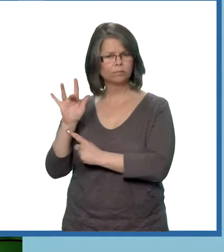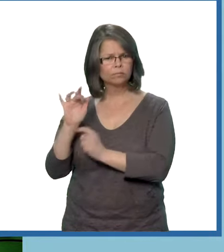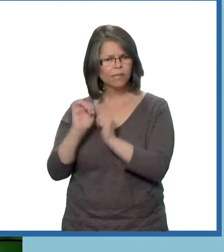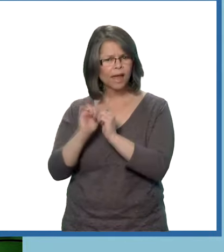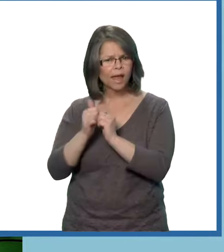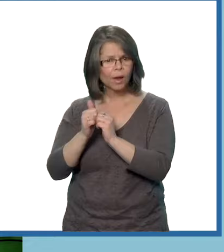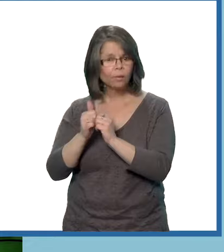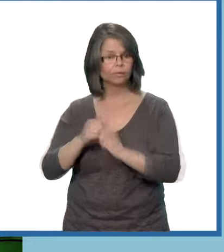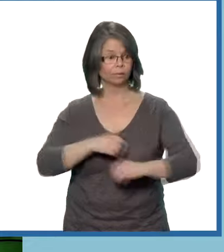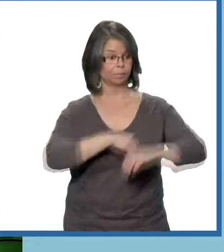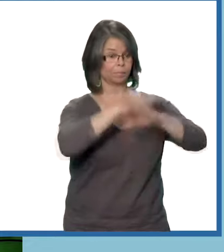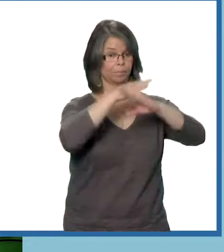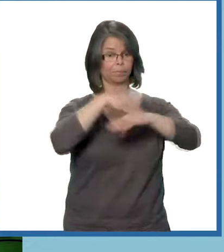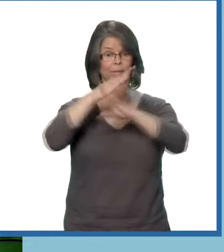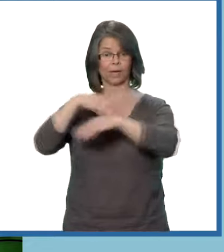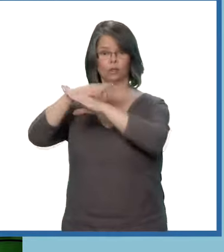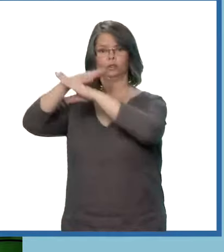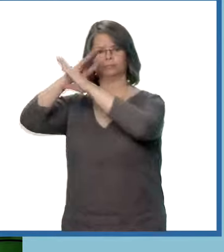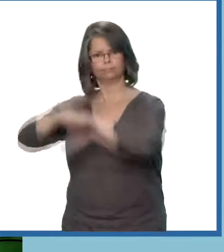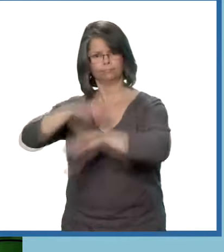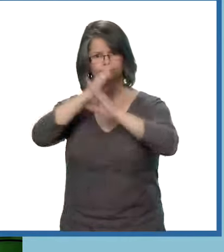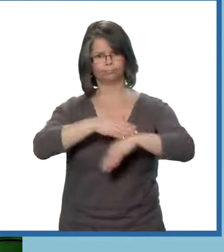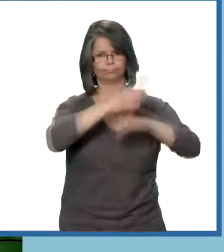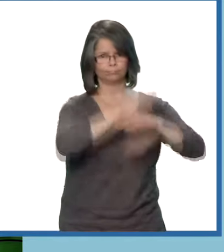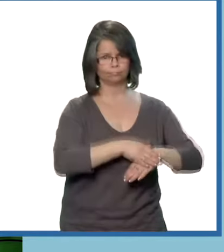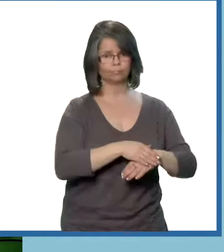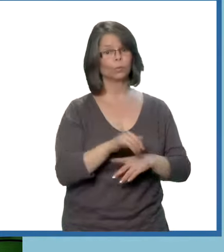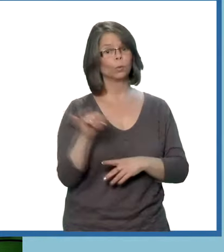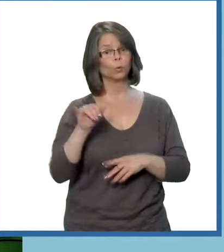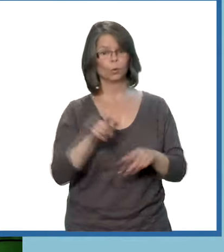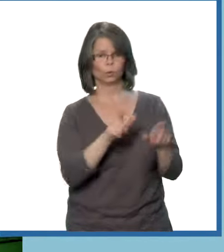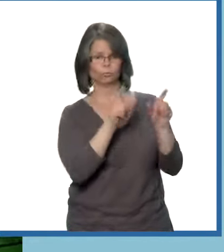people with disabilities can participate more fully in